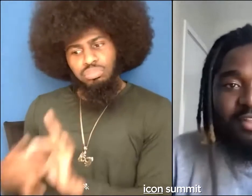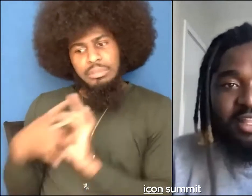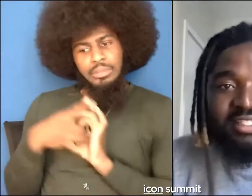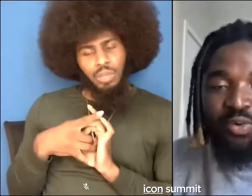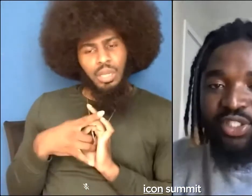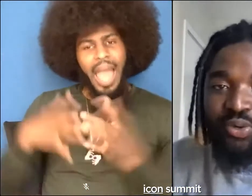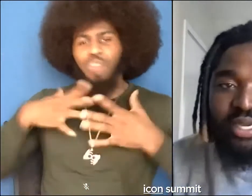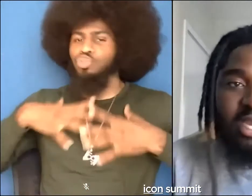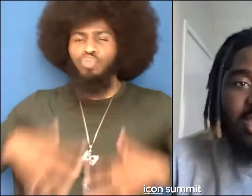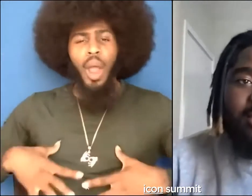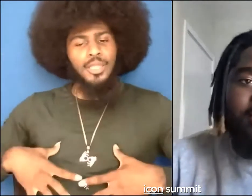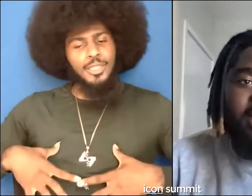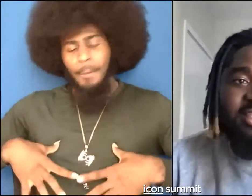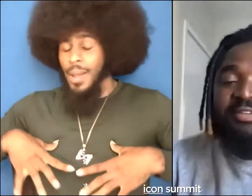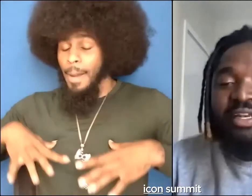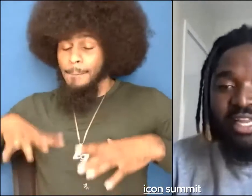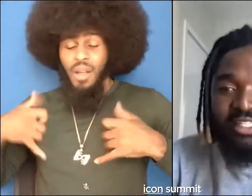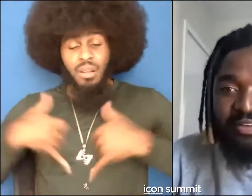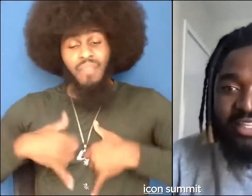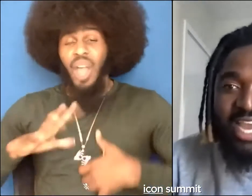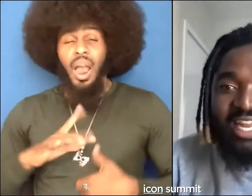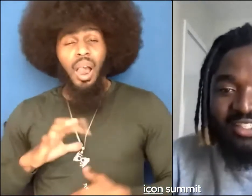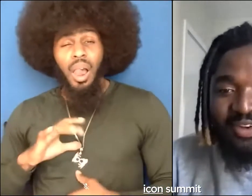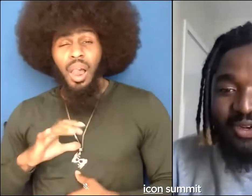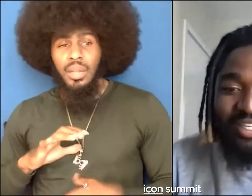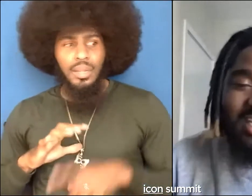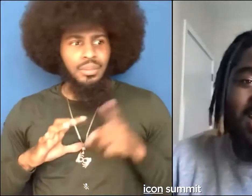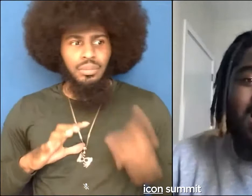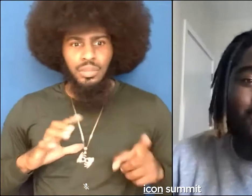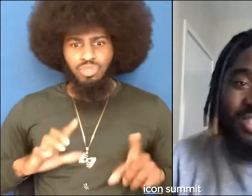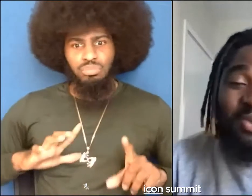for the things that we're doing in a different attire and a different look, which was something